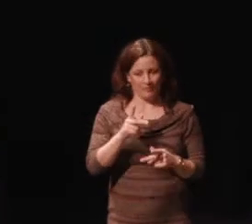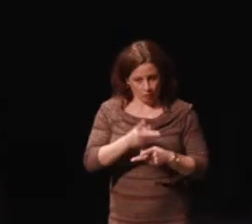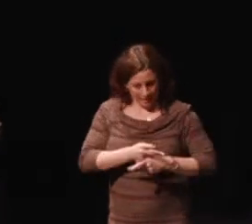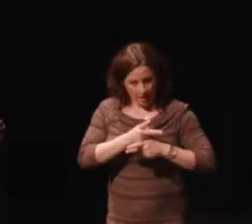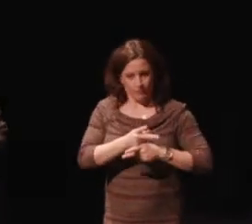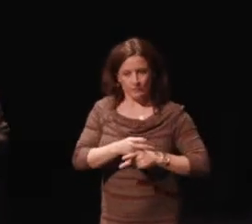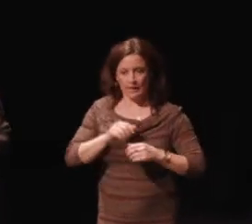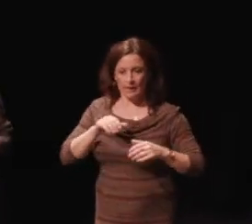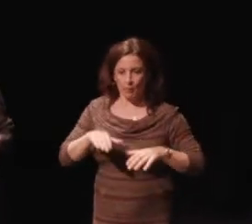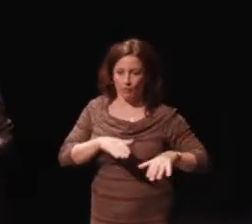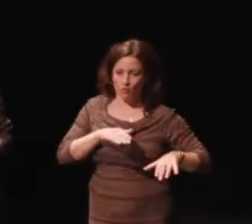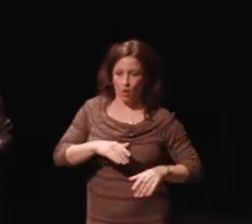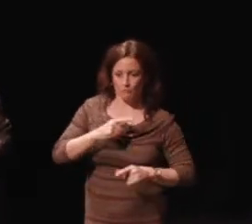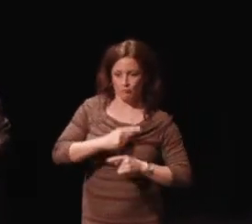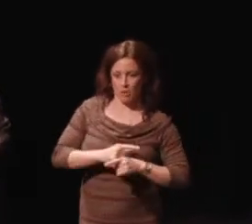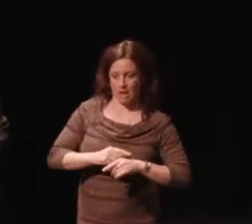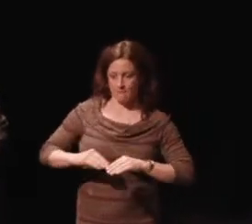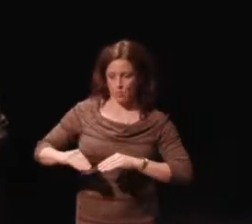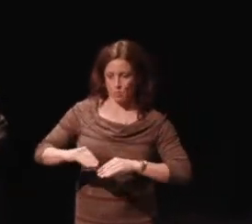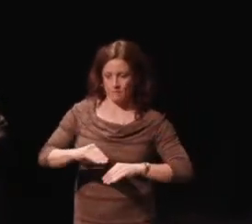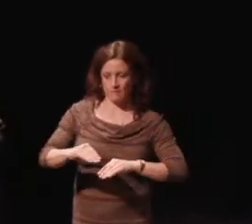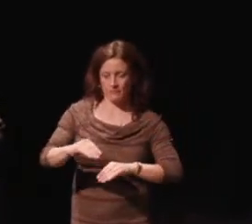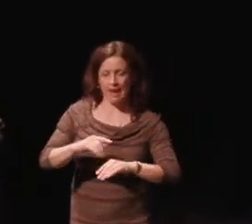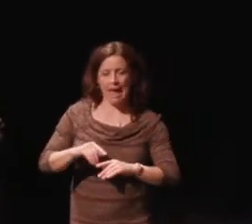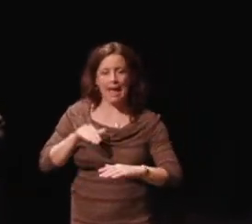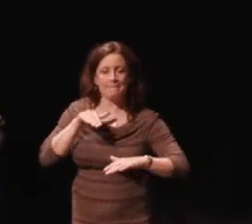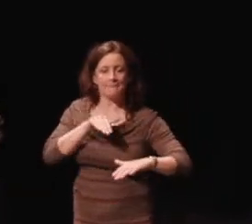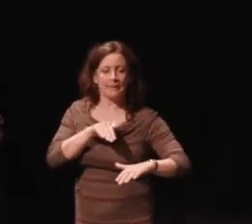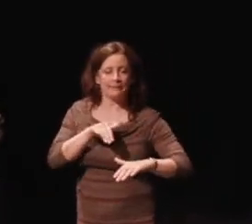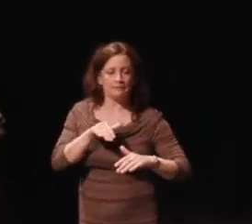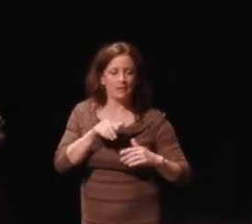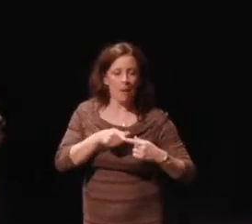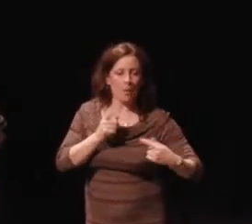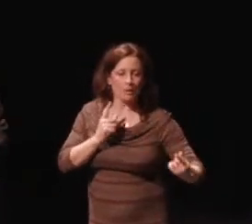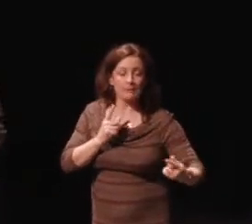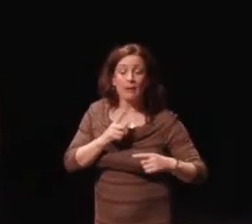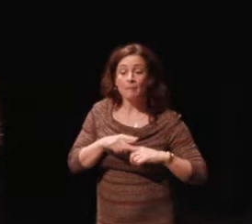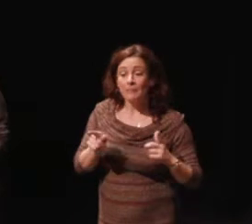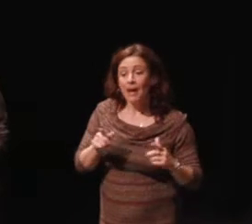but if they find it much more easily able to process one enemy at